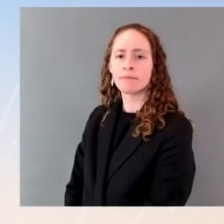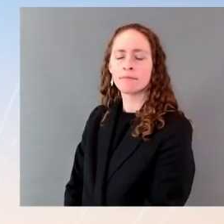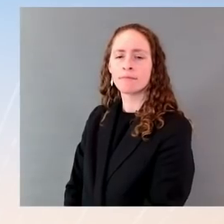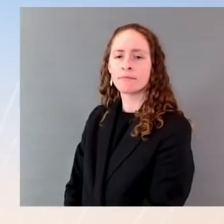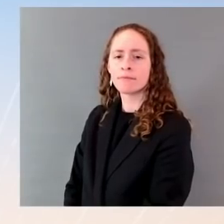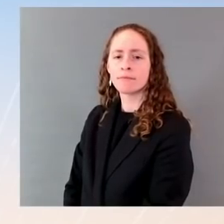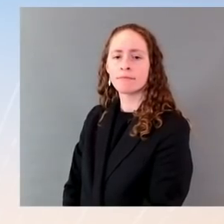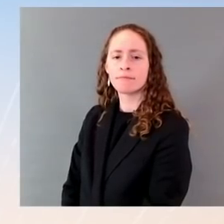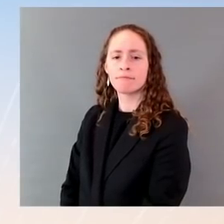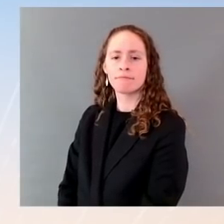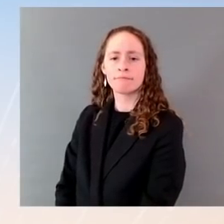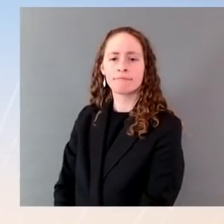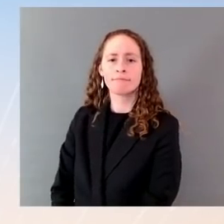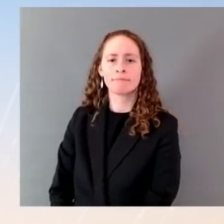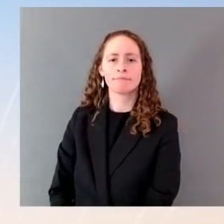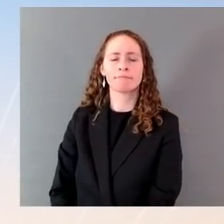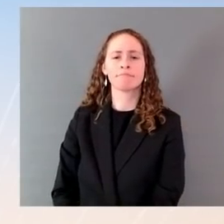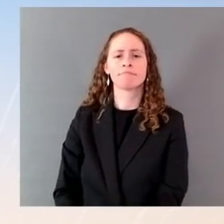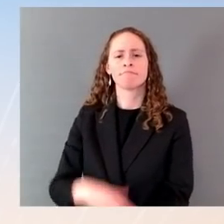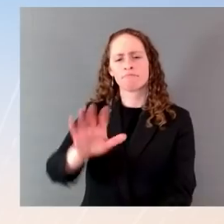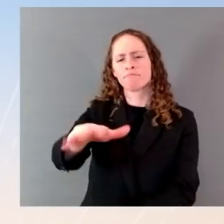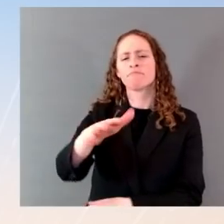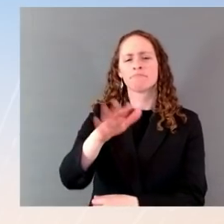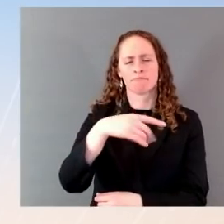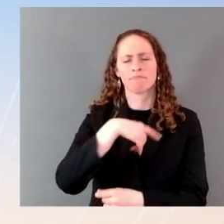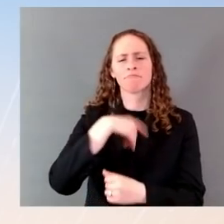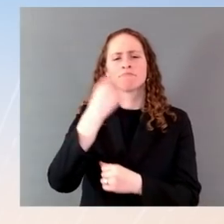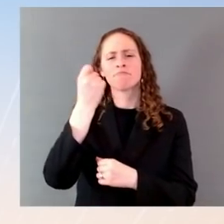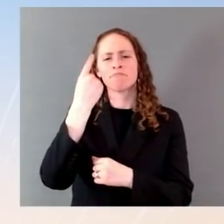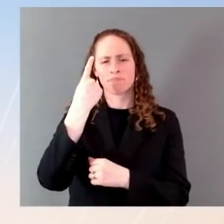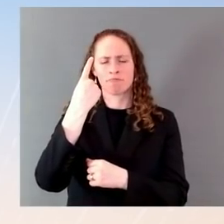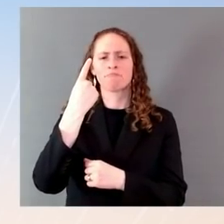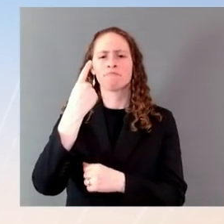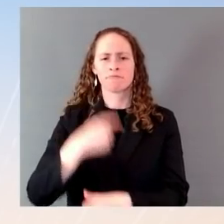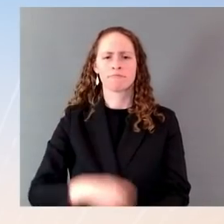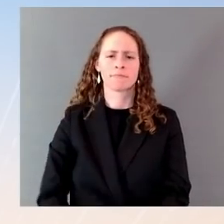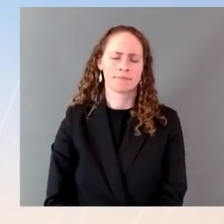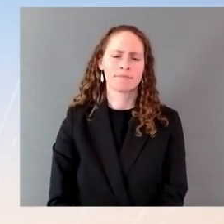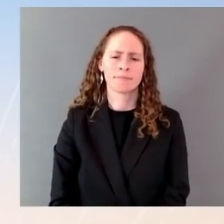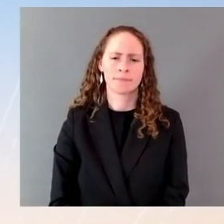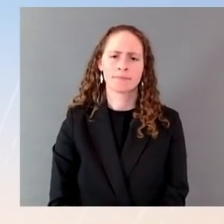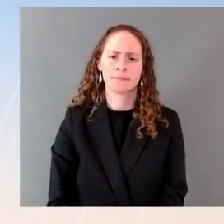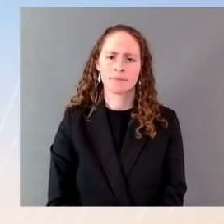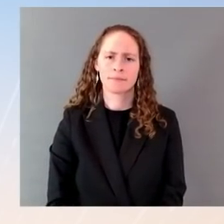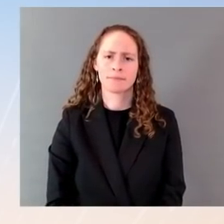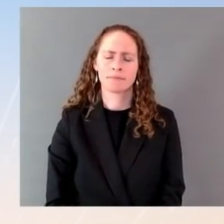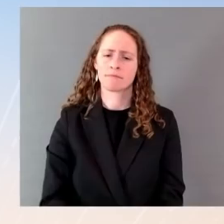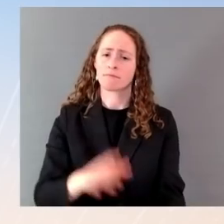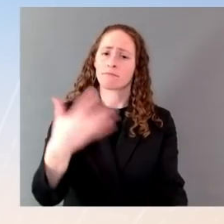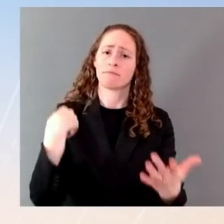I'm not going to characterize it beyond that, other than it is an object of great priority for the Biden administration. Yes. The Press: Would President Biden reverse his waiver on --